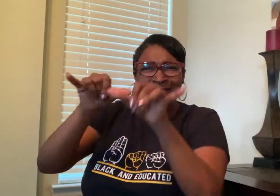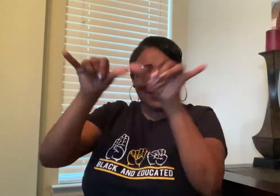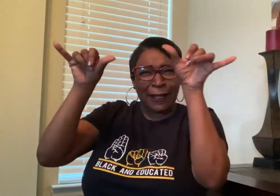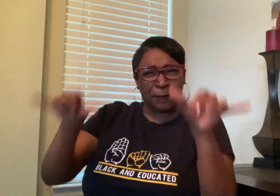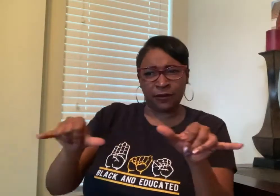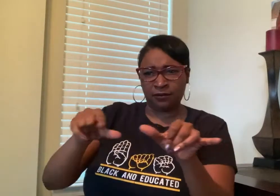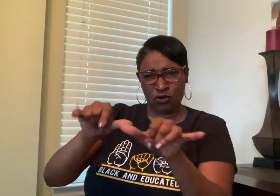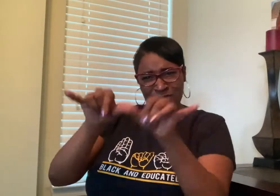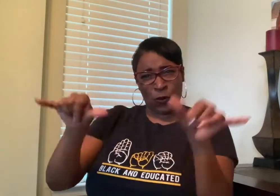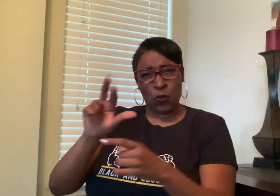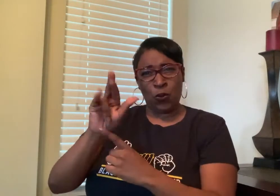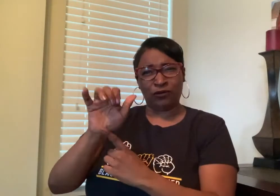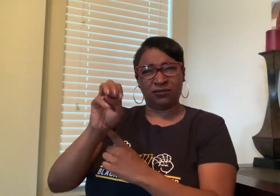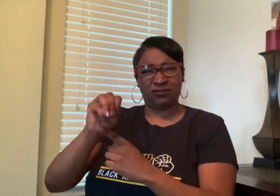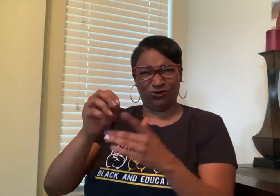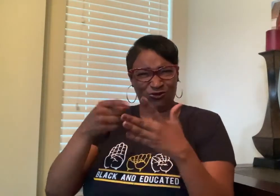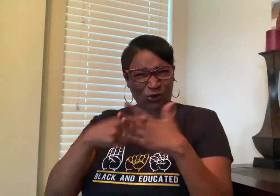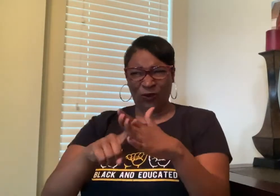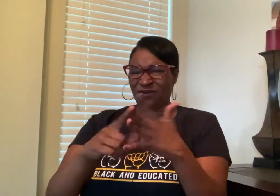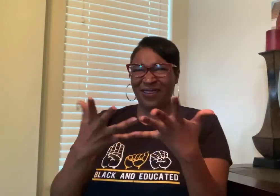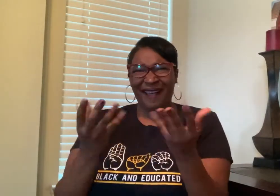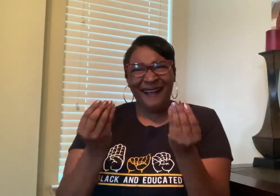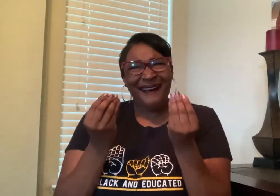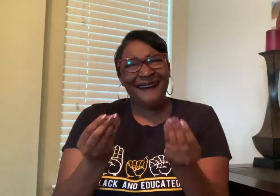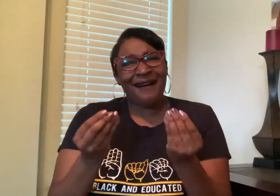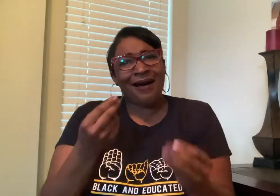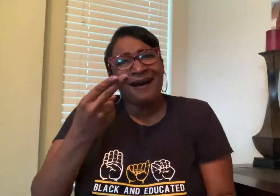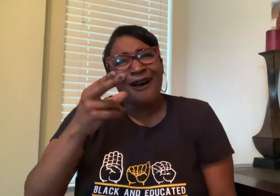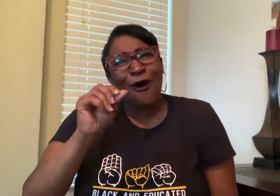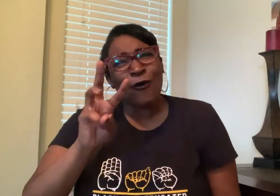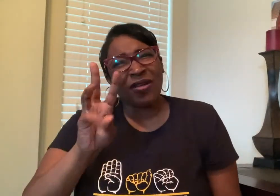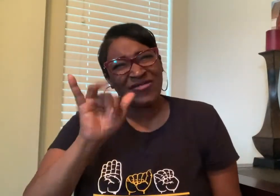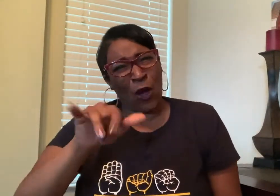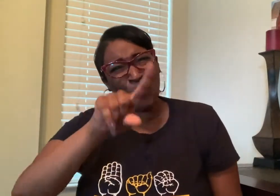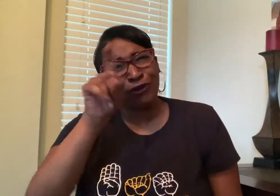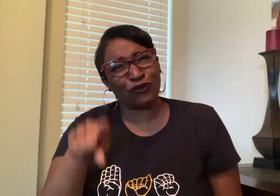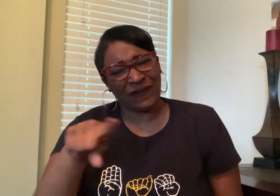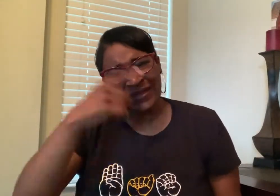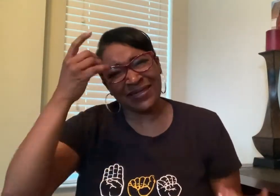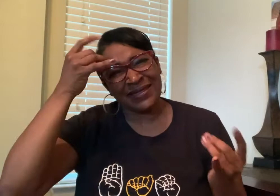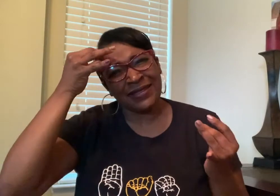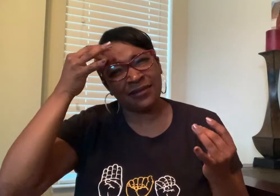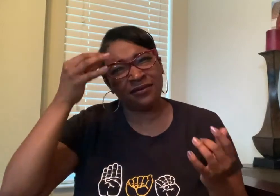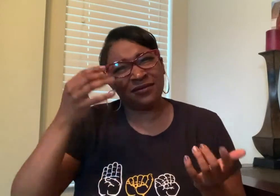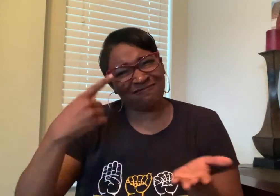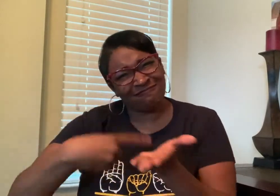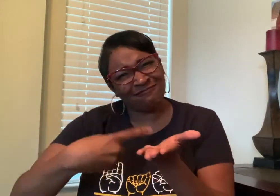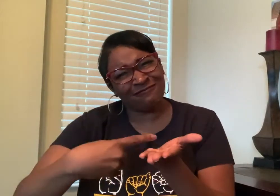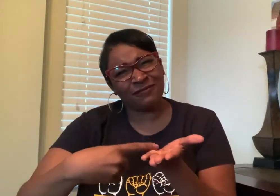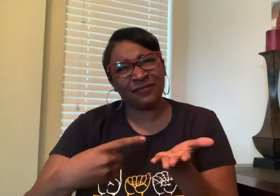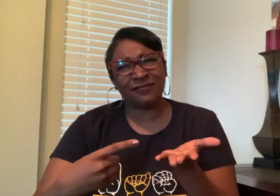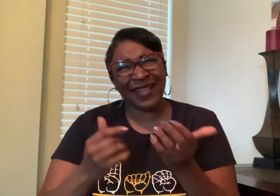As we dismantle systemic racism, then implement change, how are we going to make these strides?